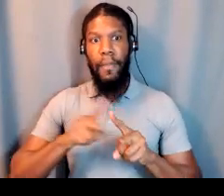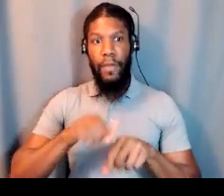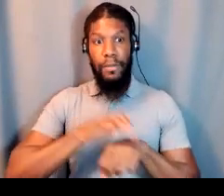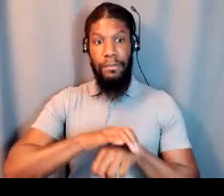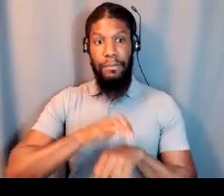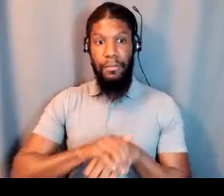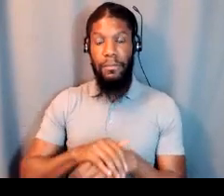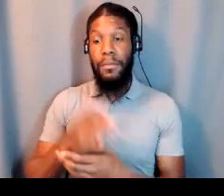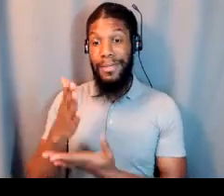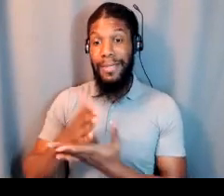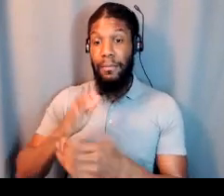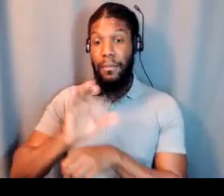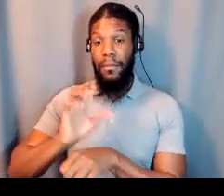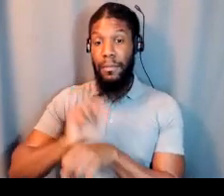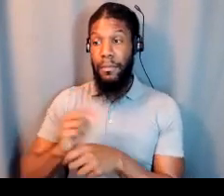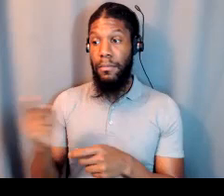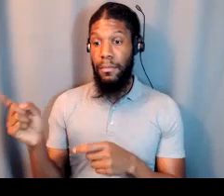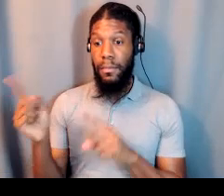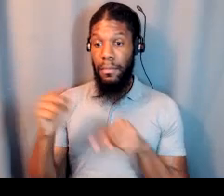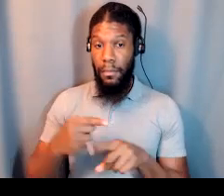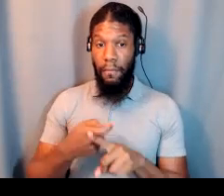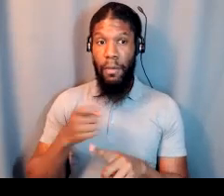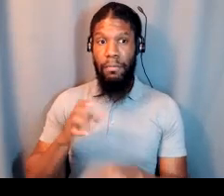who come from those Englishes and those types of backgrounds.